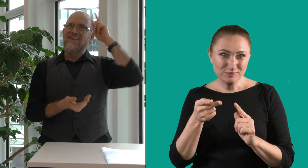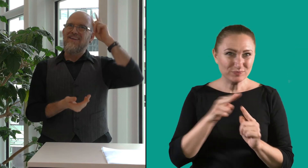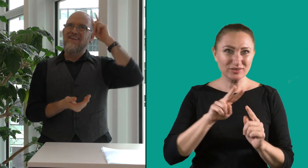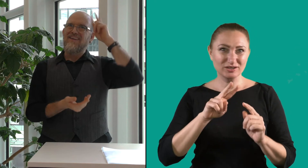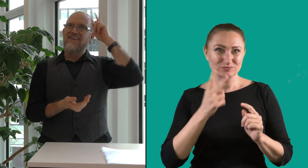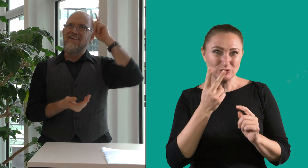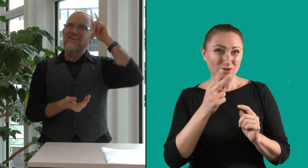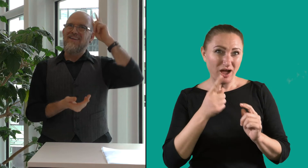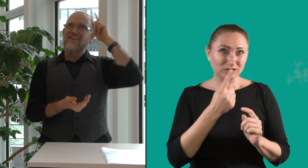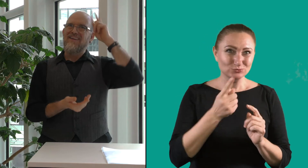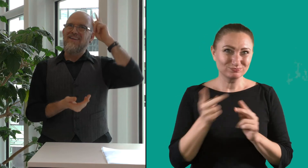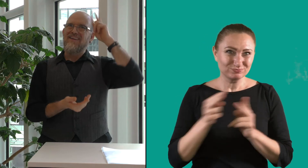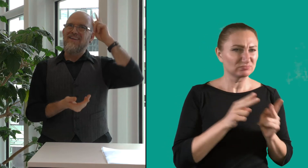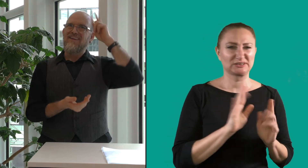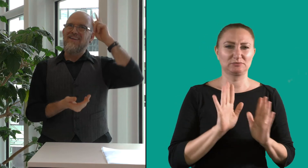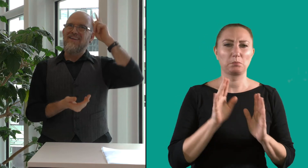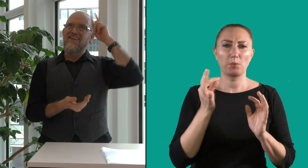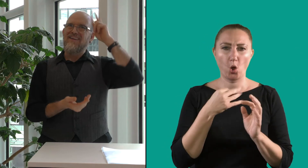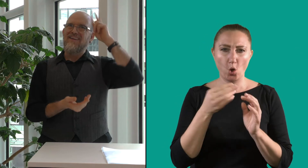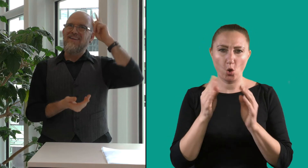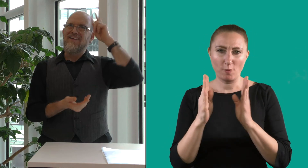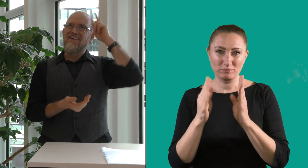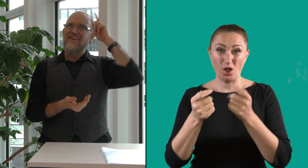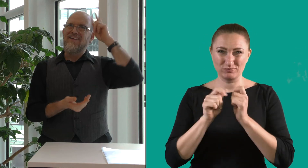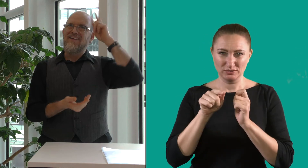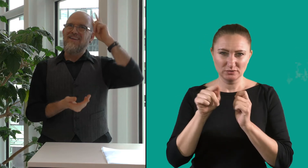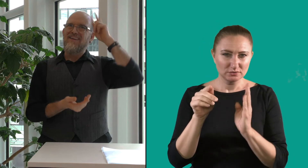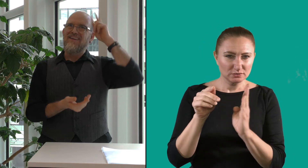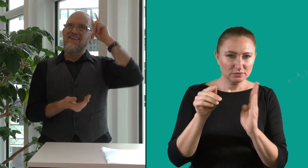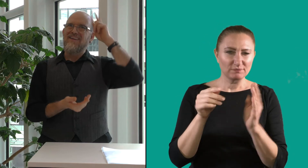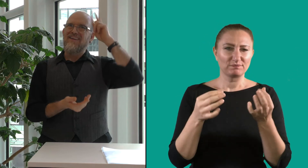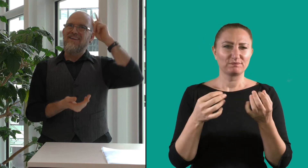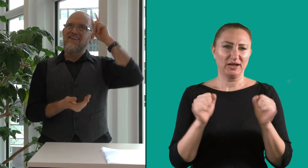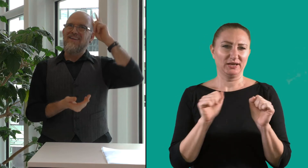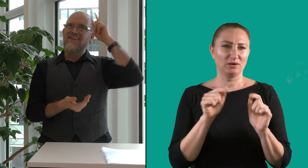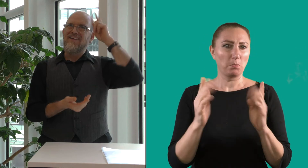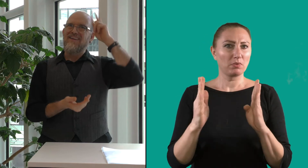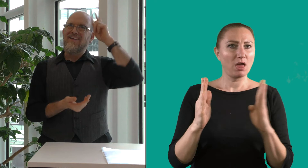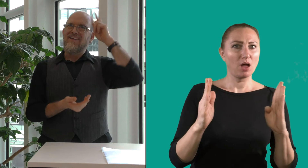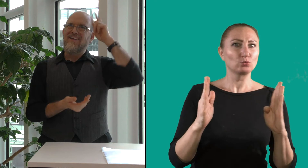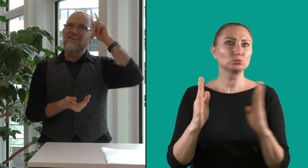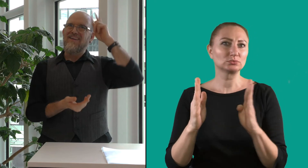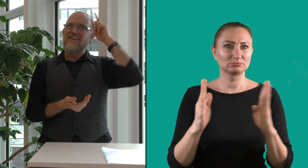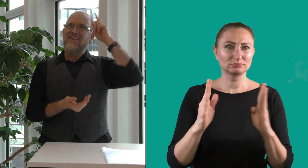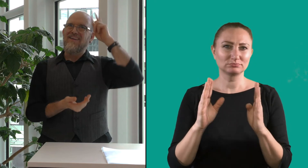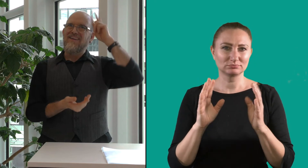One or two hours in-between is often too little. I always allow a buffer between appointments.